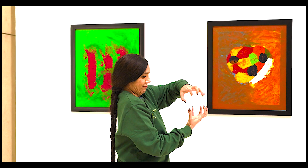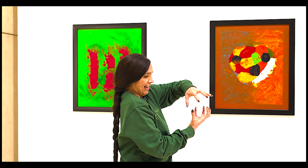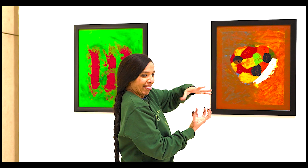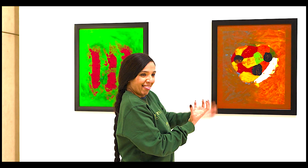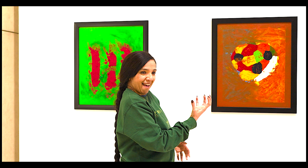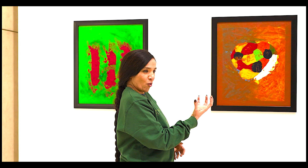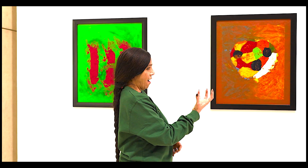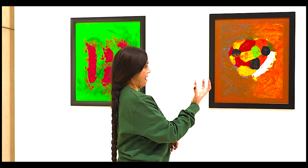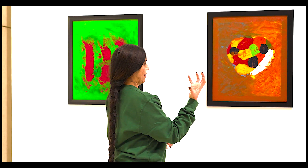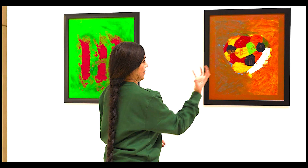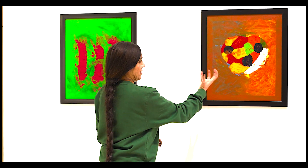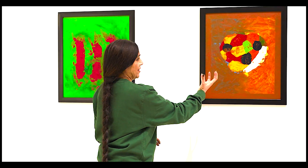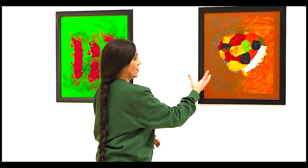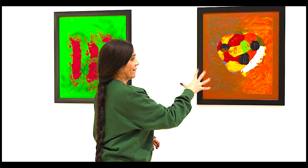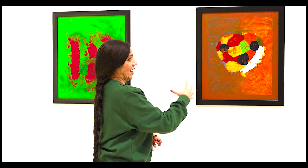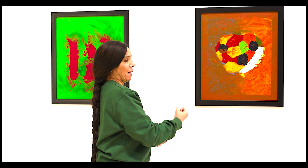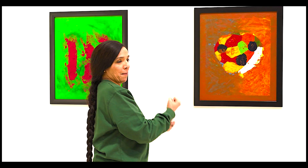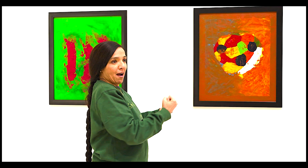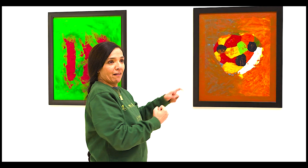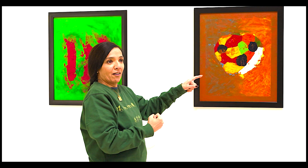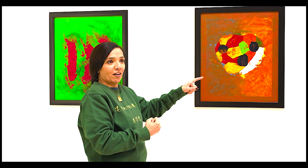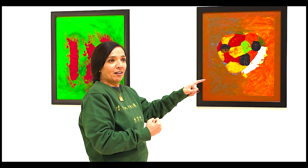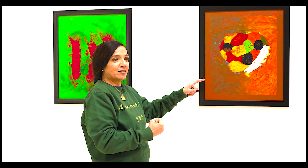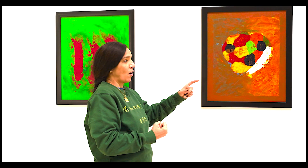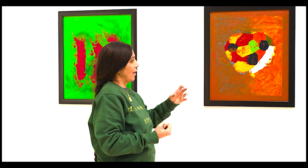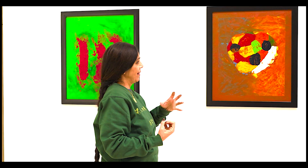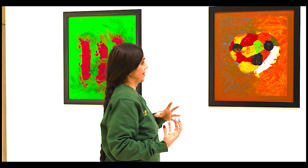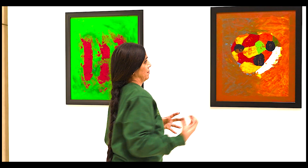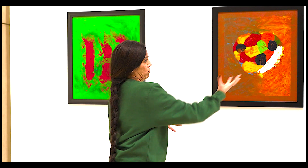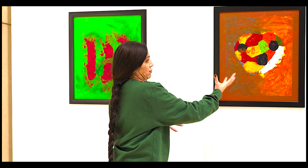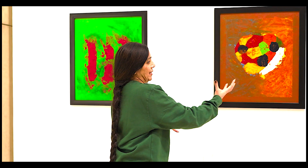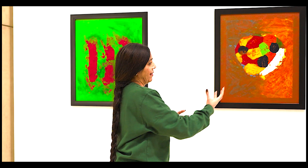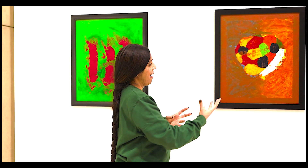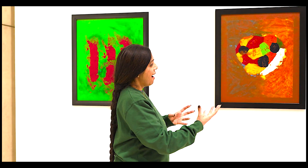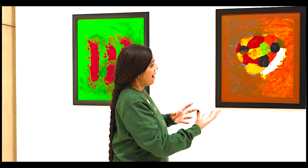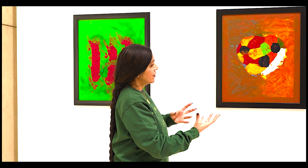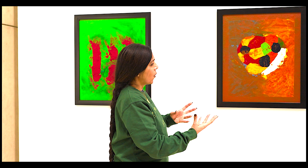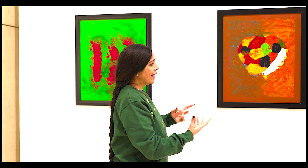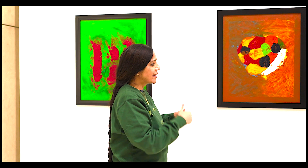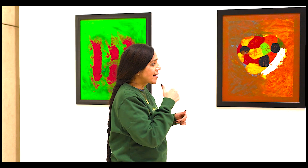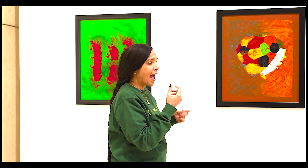which I thought, "Right, I'm gonna use that and transfer it into art," so, it's quite a powerful piece,